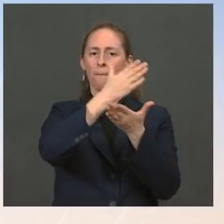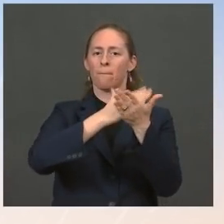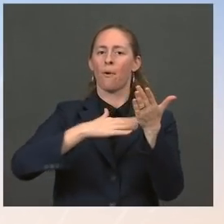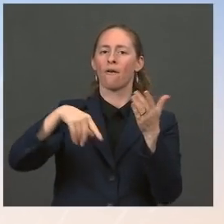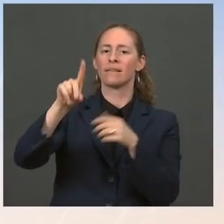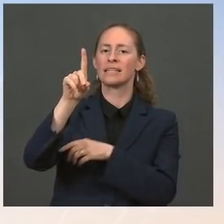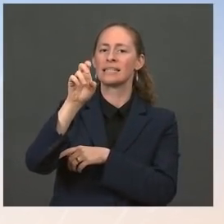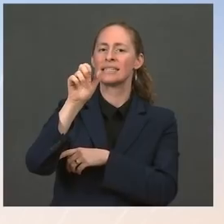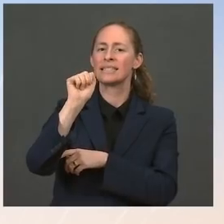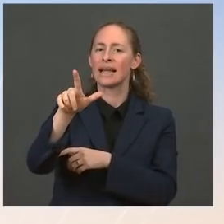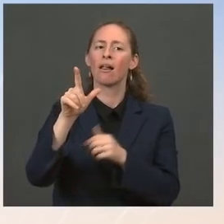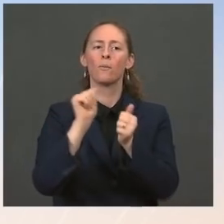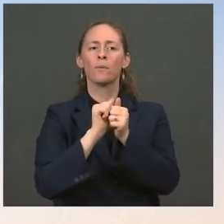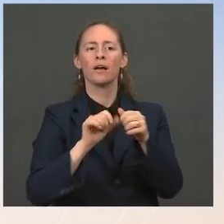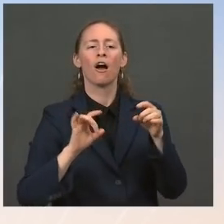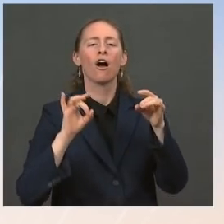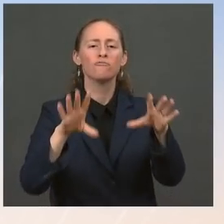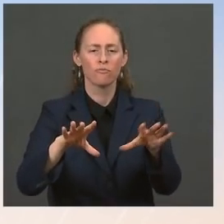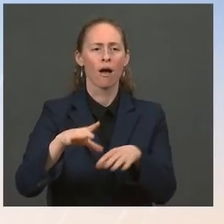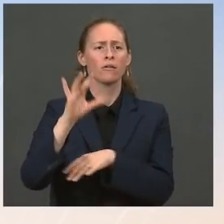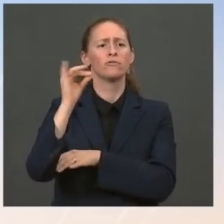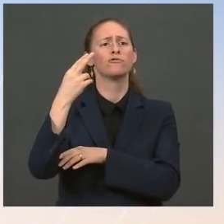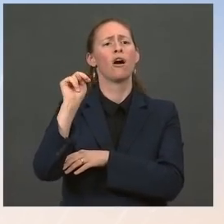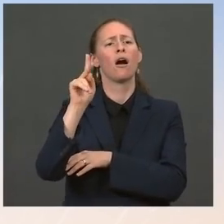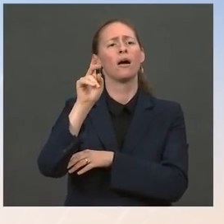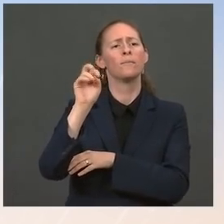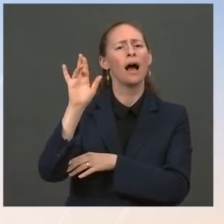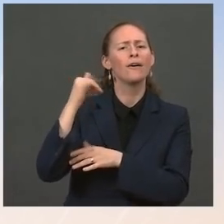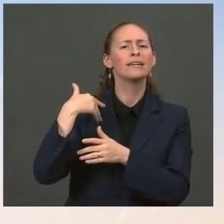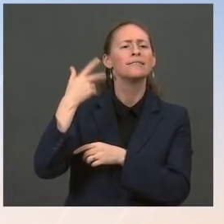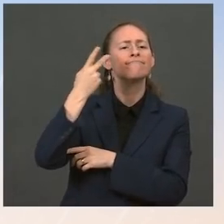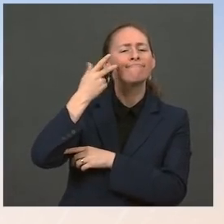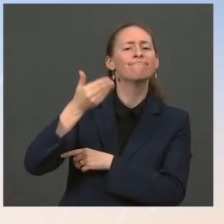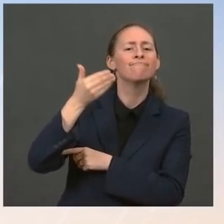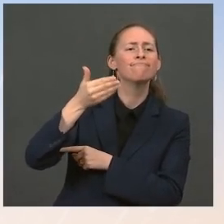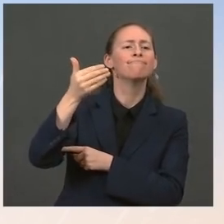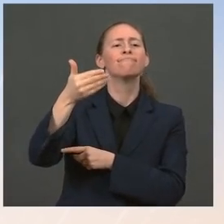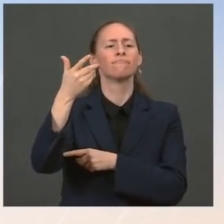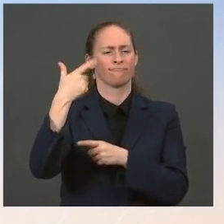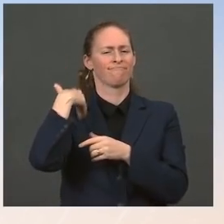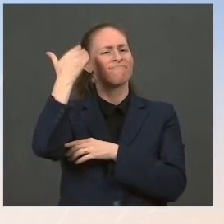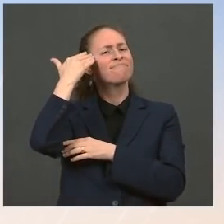John Kerry also speaks regularly to the French, as a part of his role as the Climate Envoy.